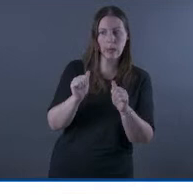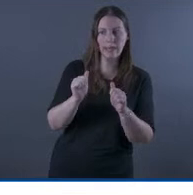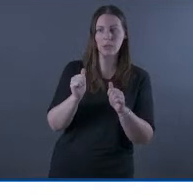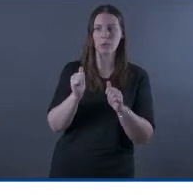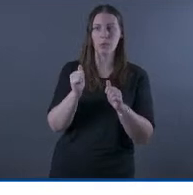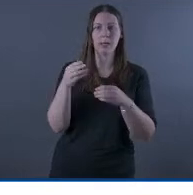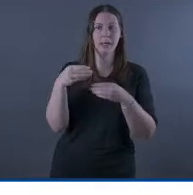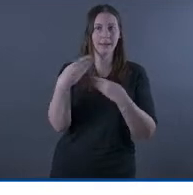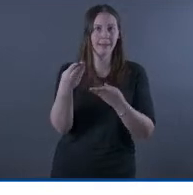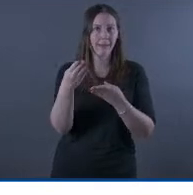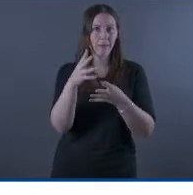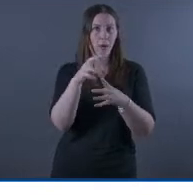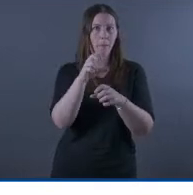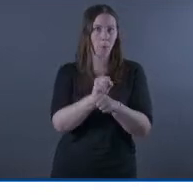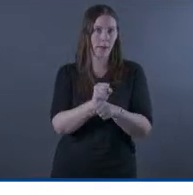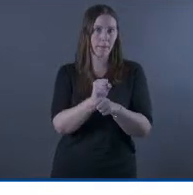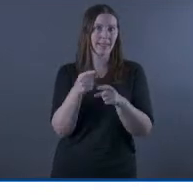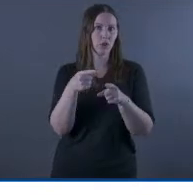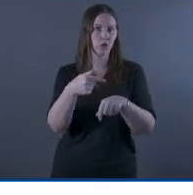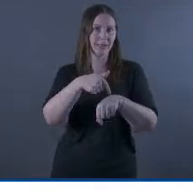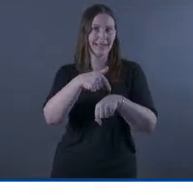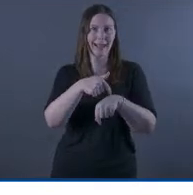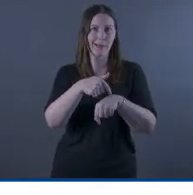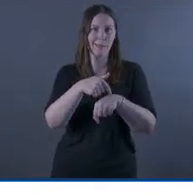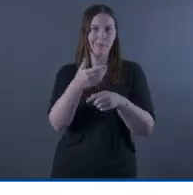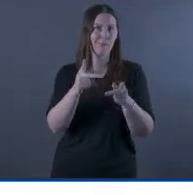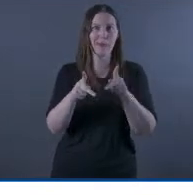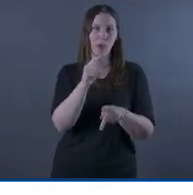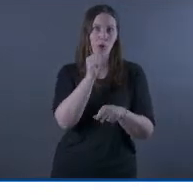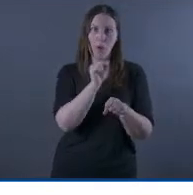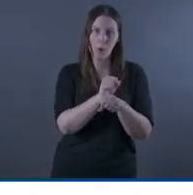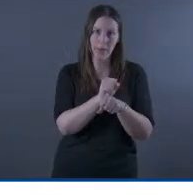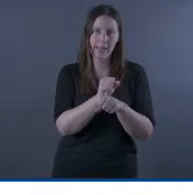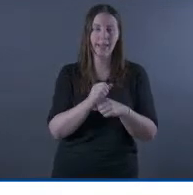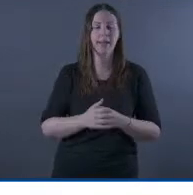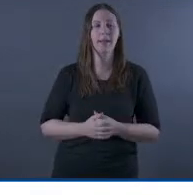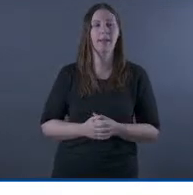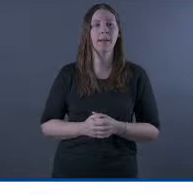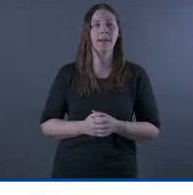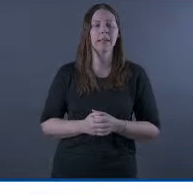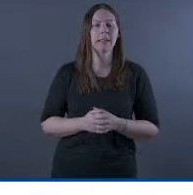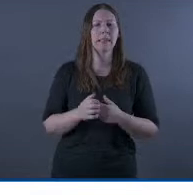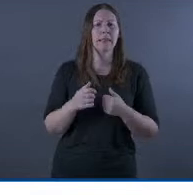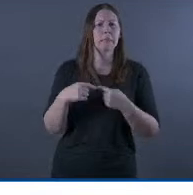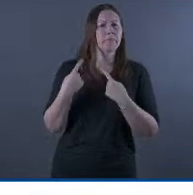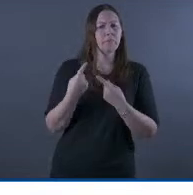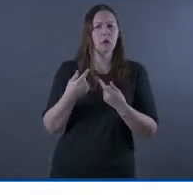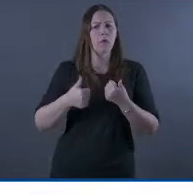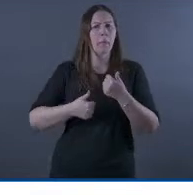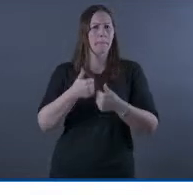We are administering mostly Pfizer although we have done a lot of Moderna early, but we're trying to concentrate on Pfizer